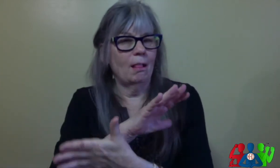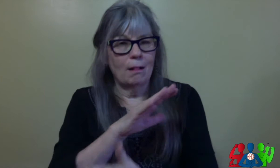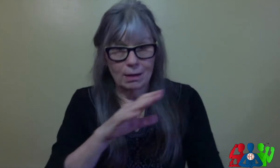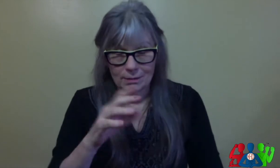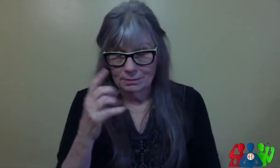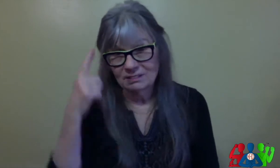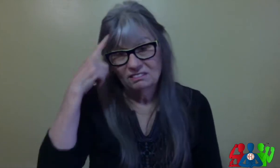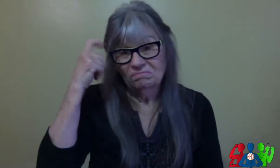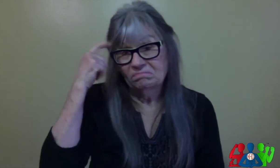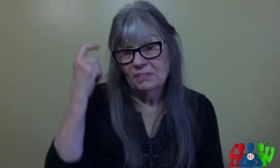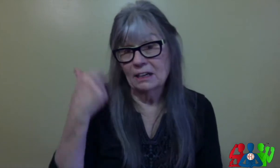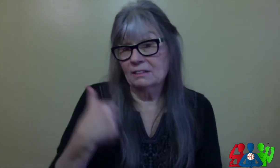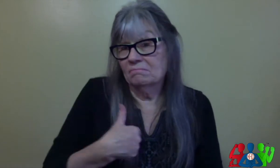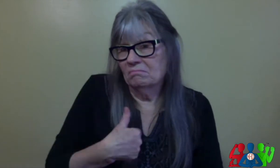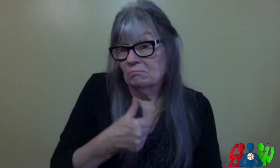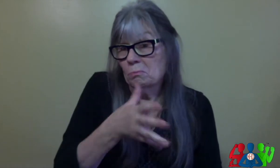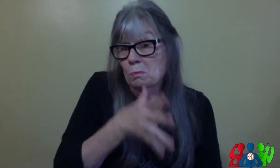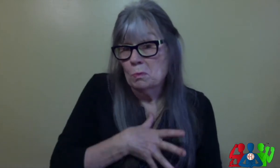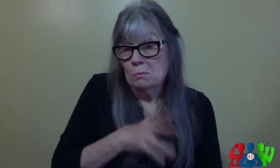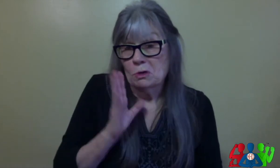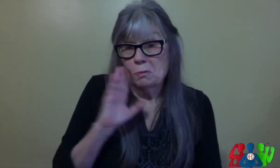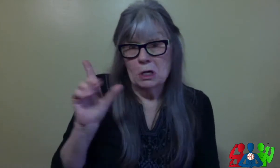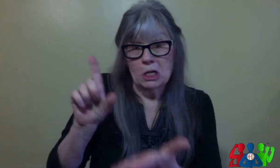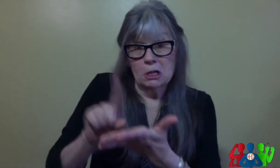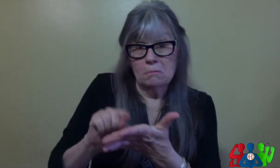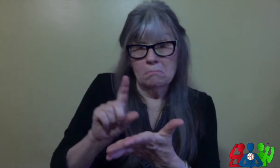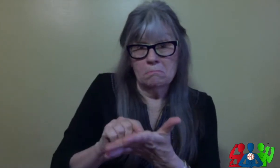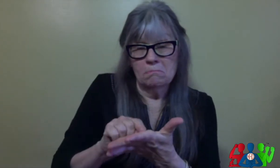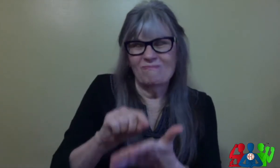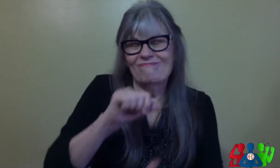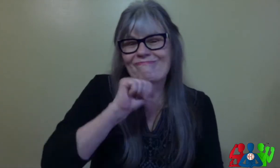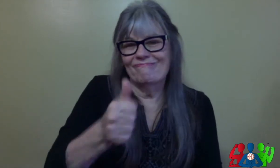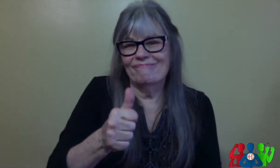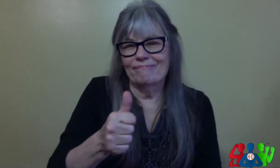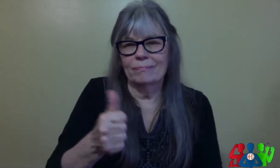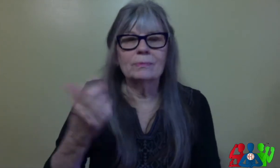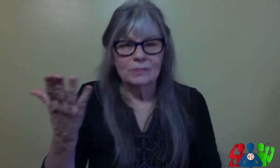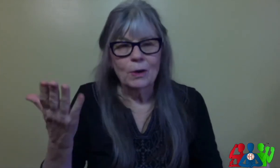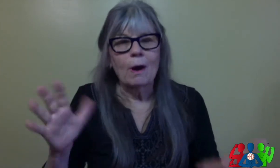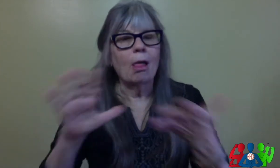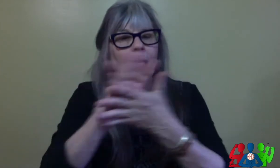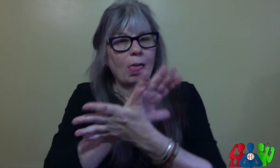a man's name, in order to obscure the fact that she was a woman, thinking that as a woman